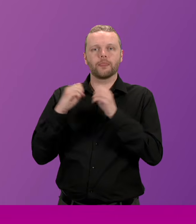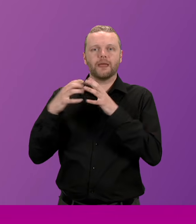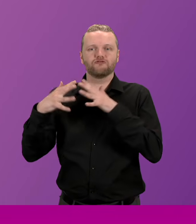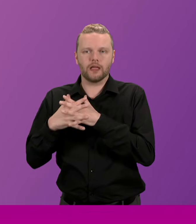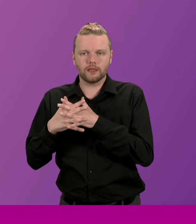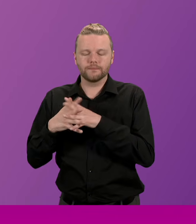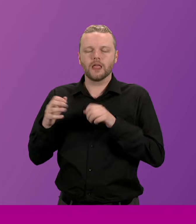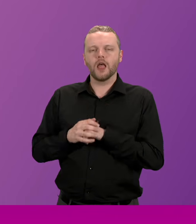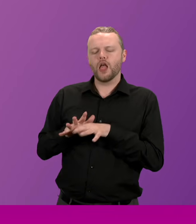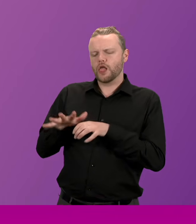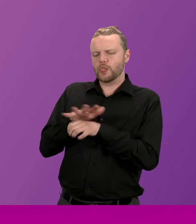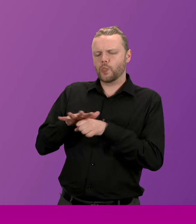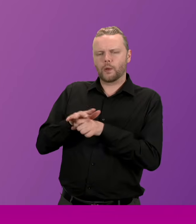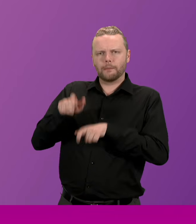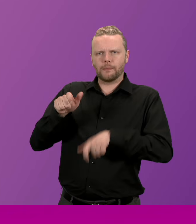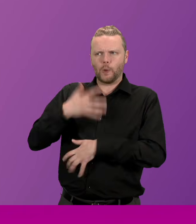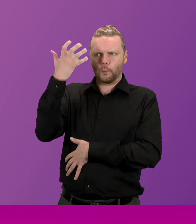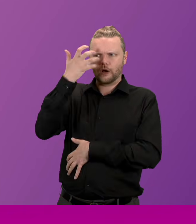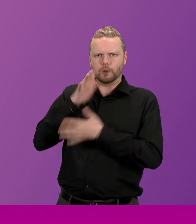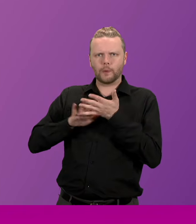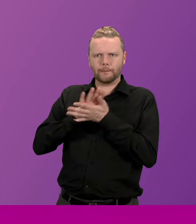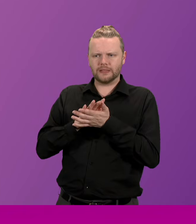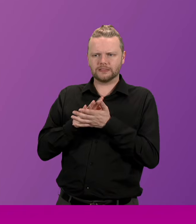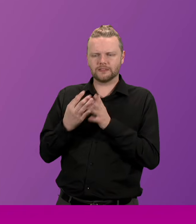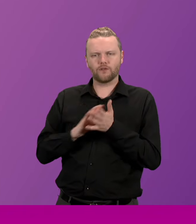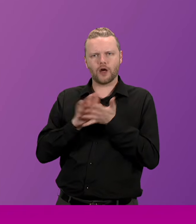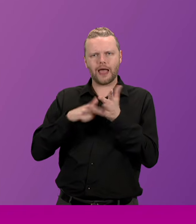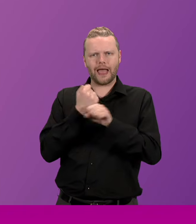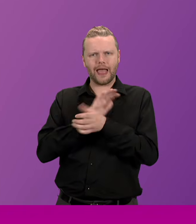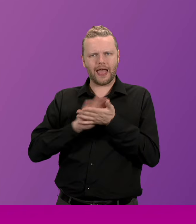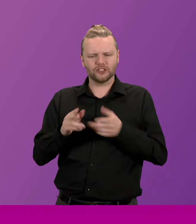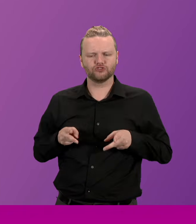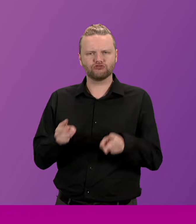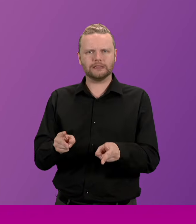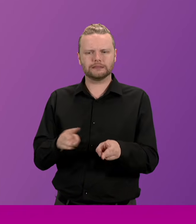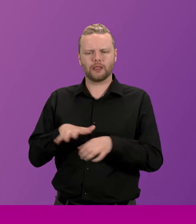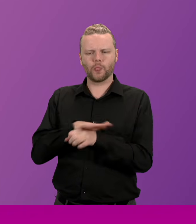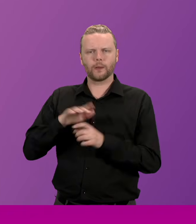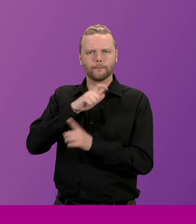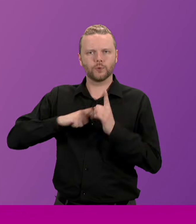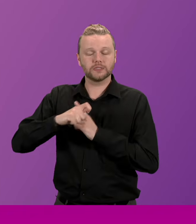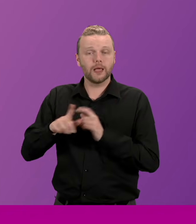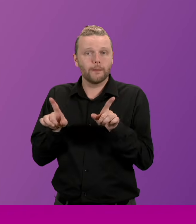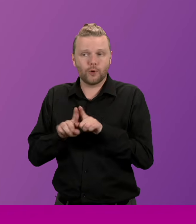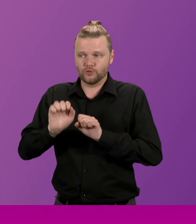are worried about what that will mean for the high street, the local community and their livelihoods.